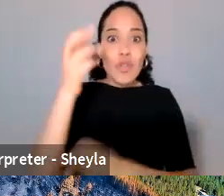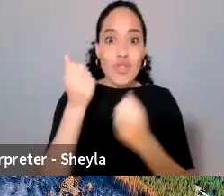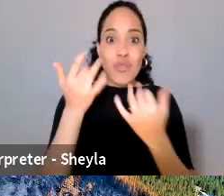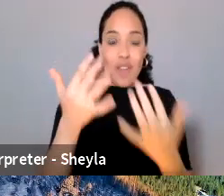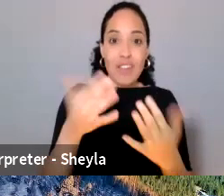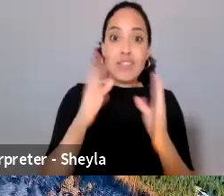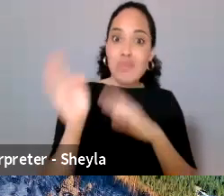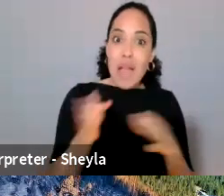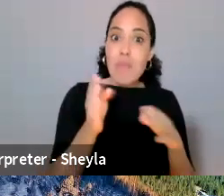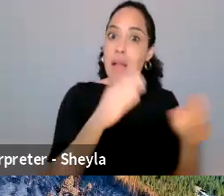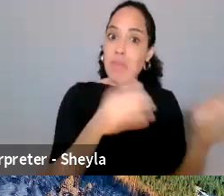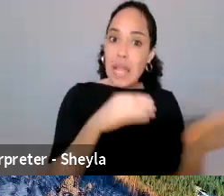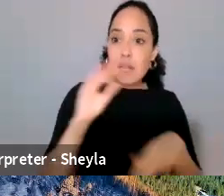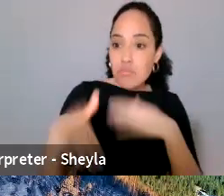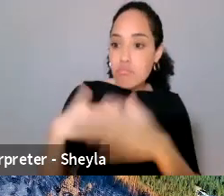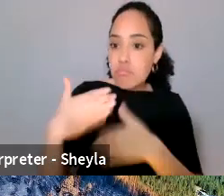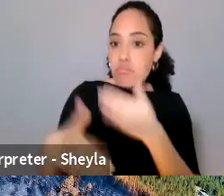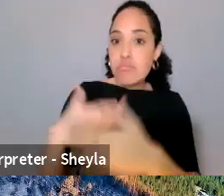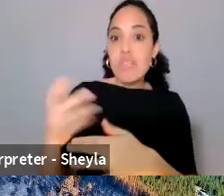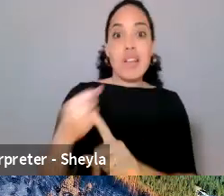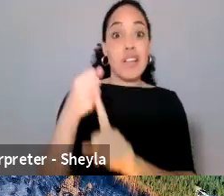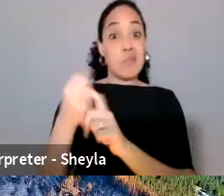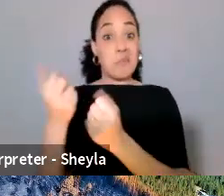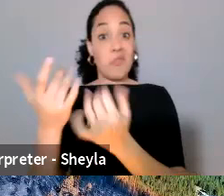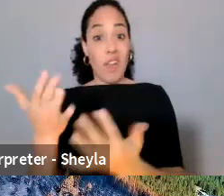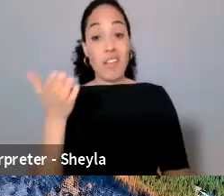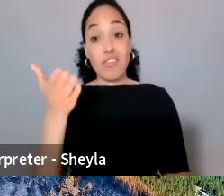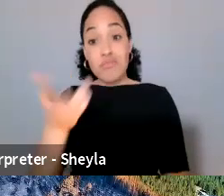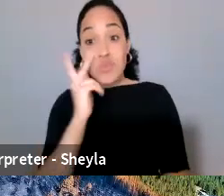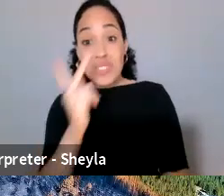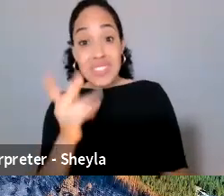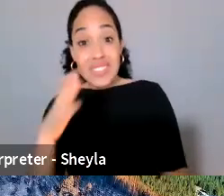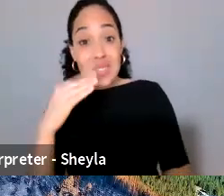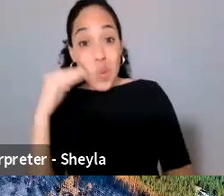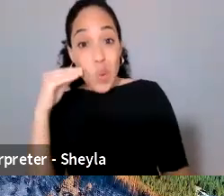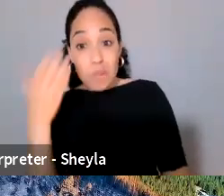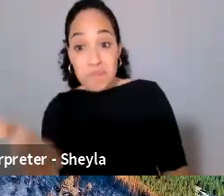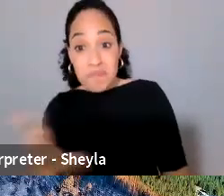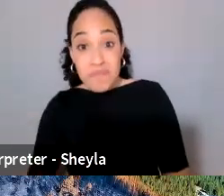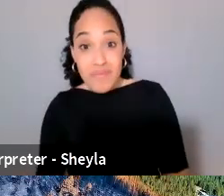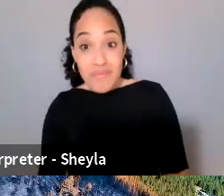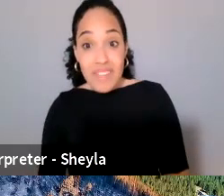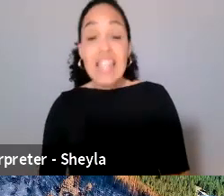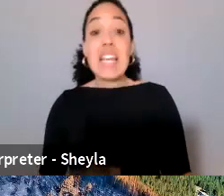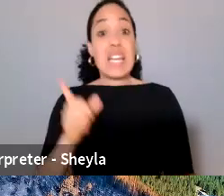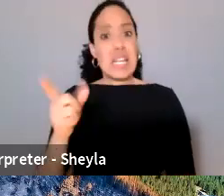smarter not just harder to perform mitigation he removed vegetation around structures but you can